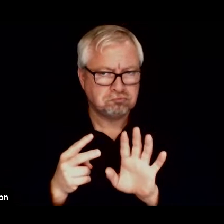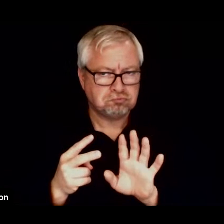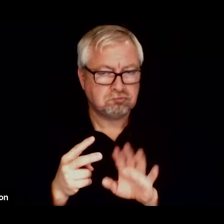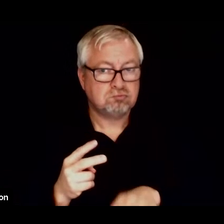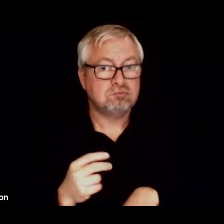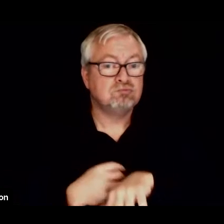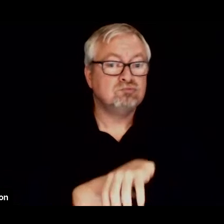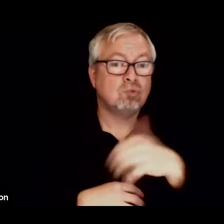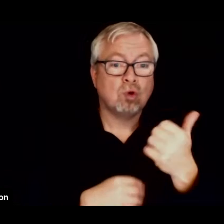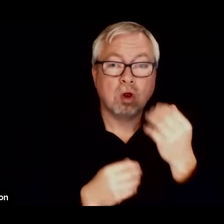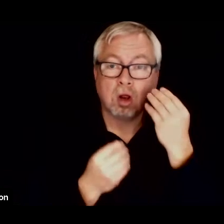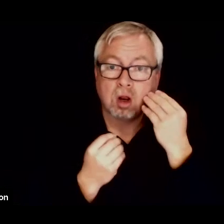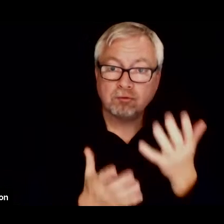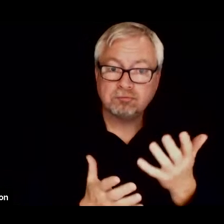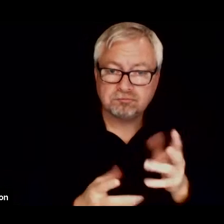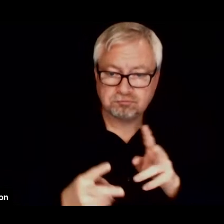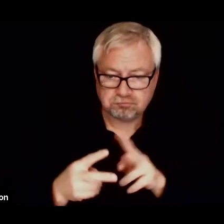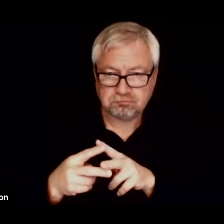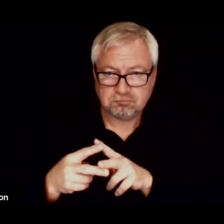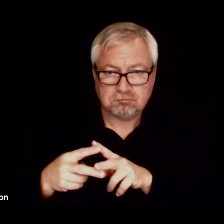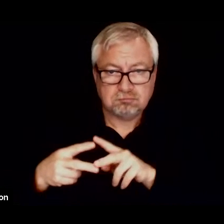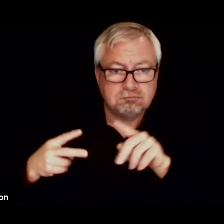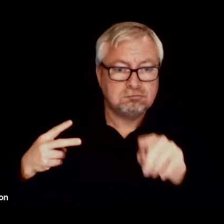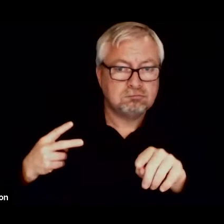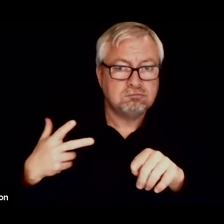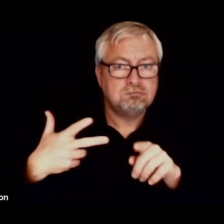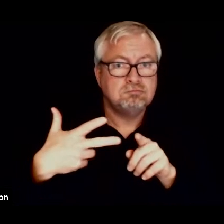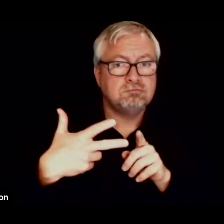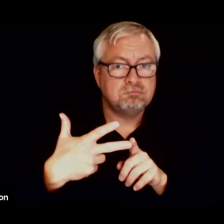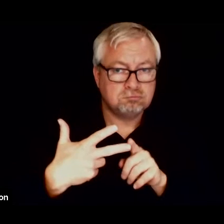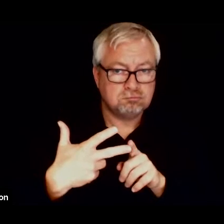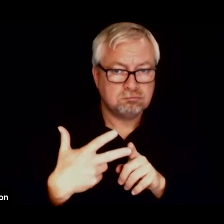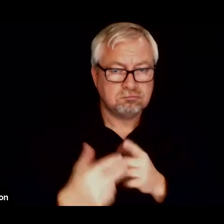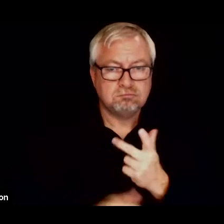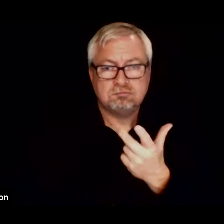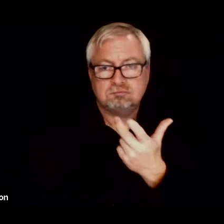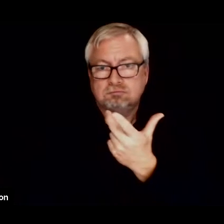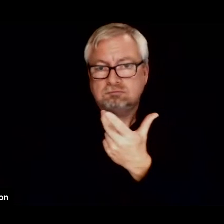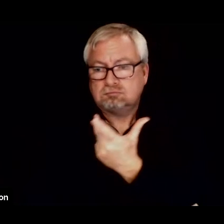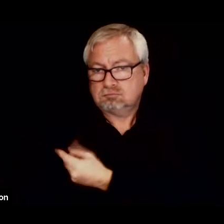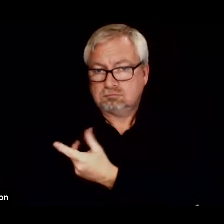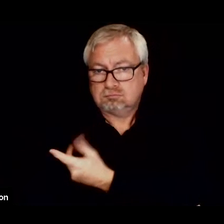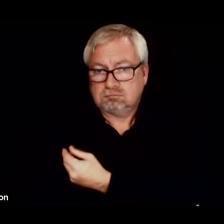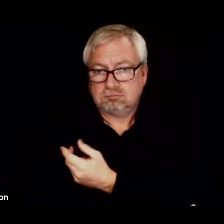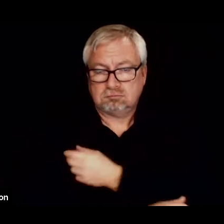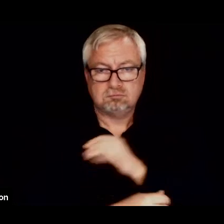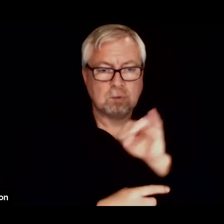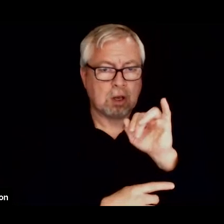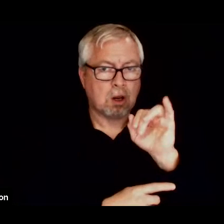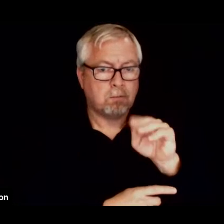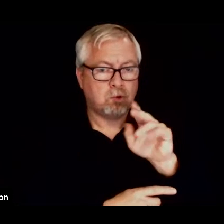we have an immunization information system in minnesota and so immunization information on